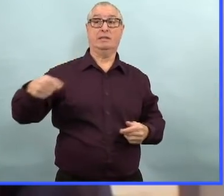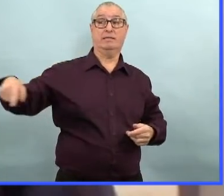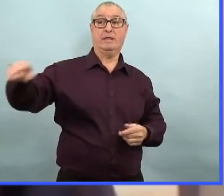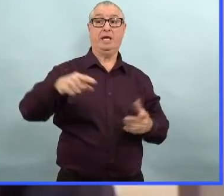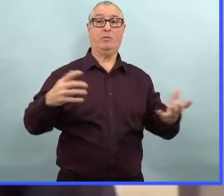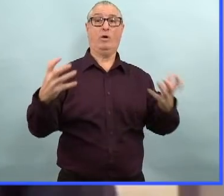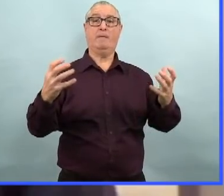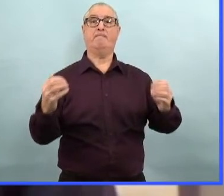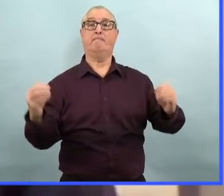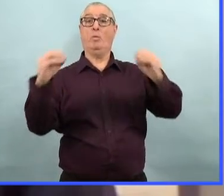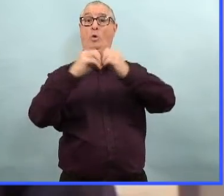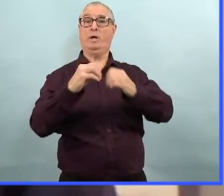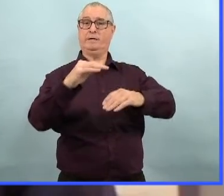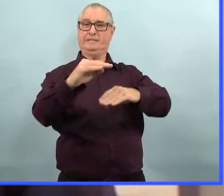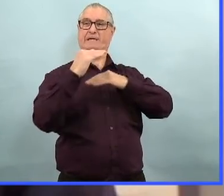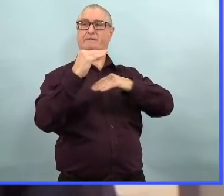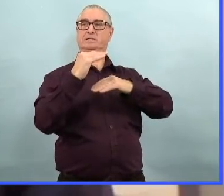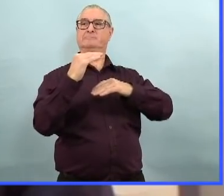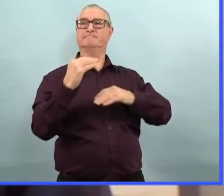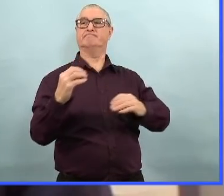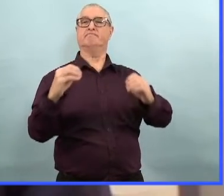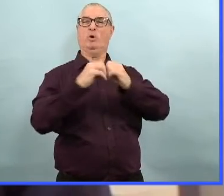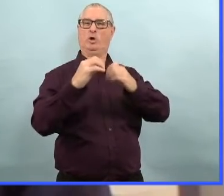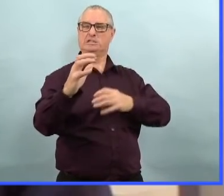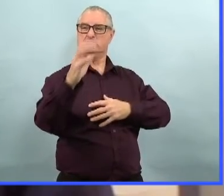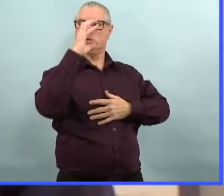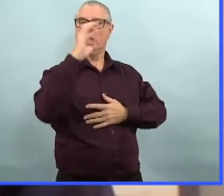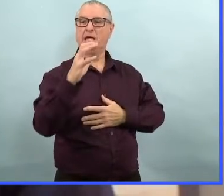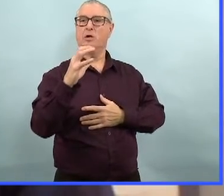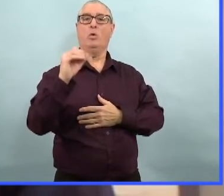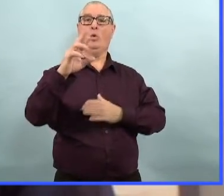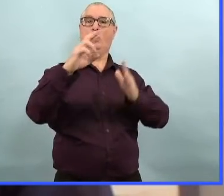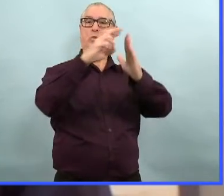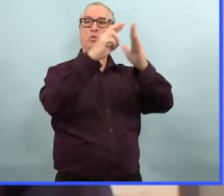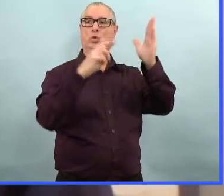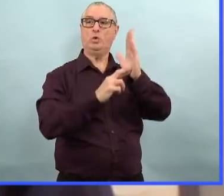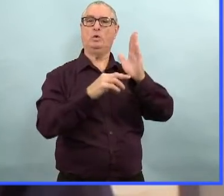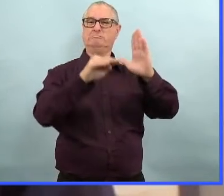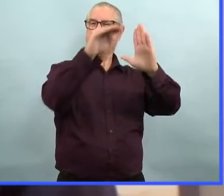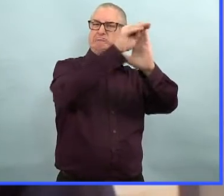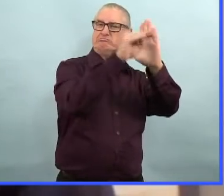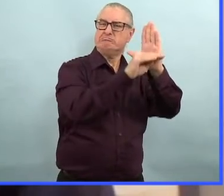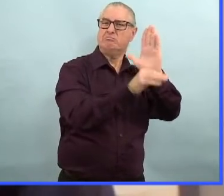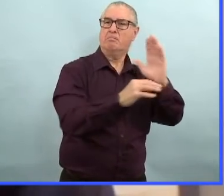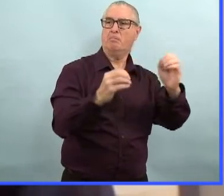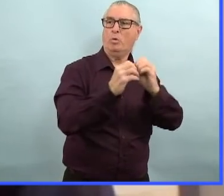uh um you know a balanced approach but we hear on both i hear from the acute care system